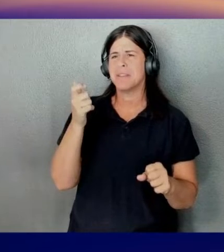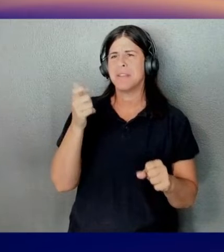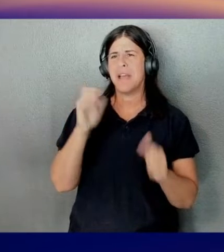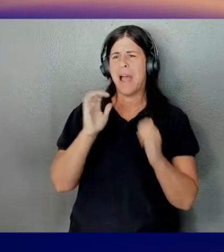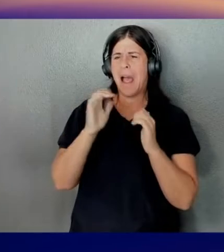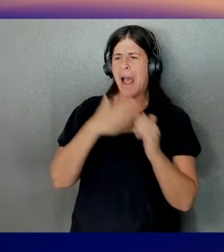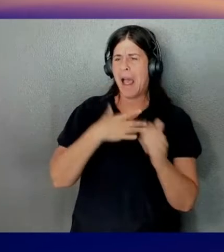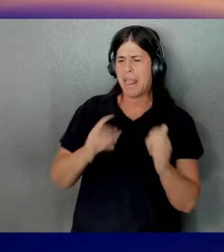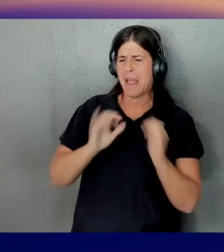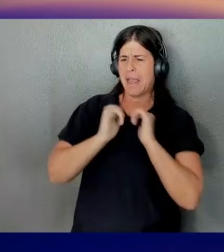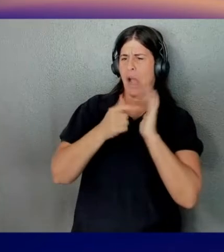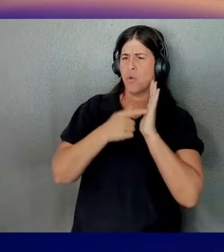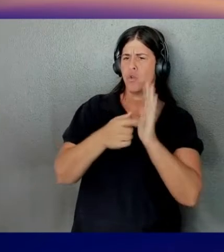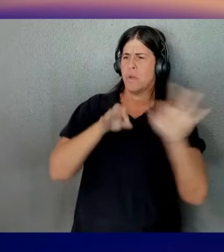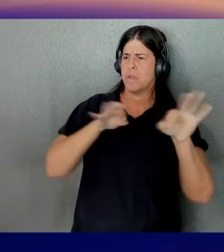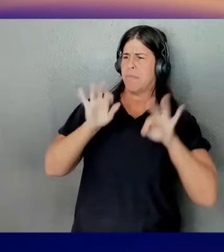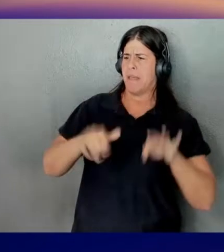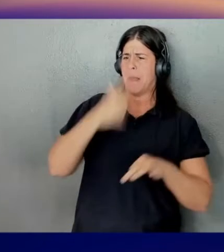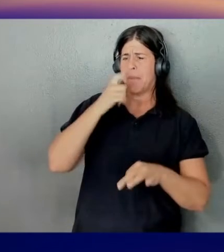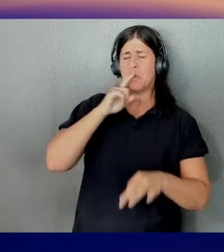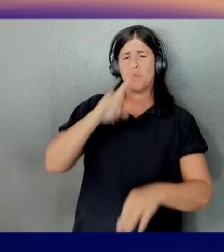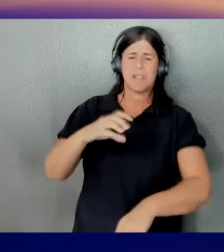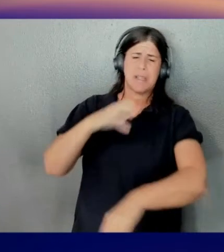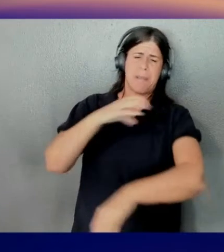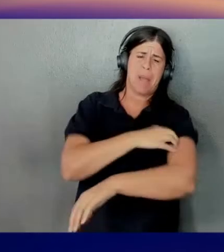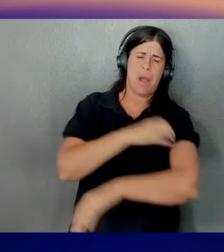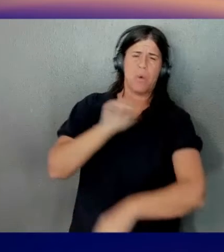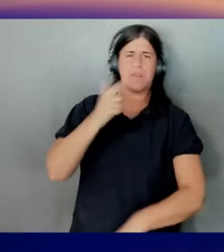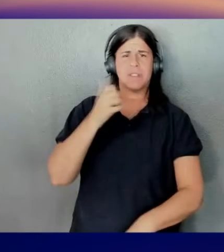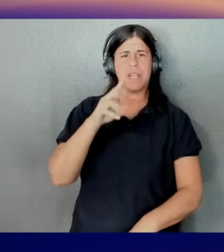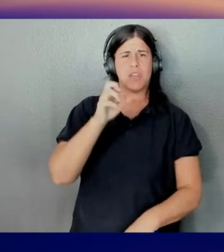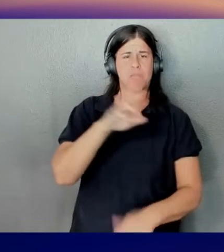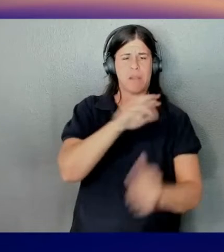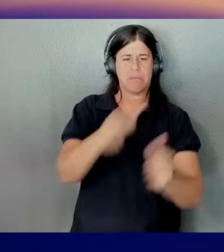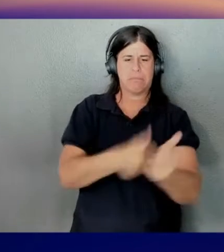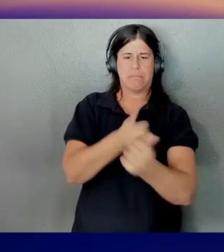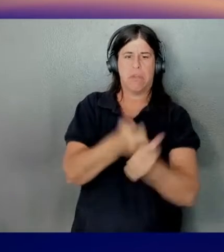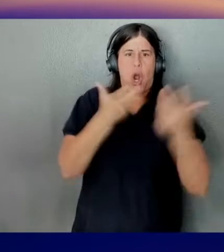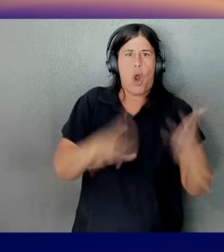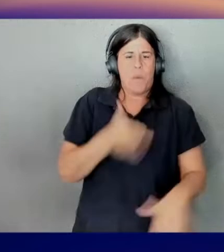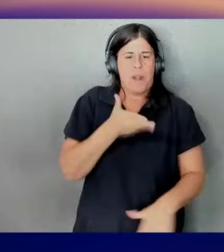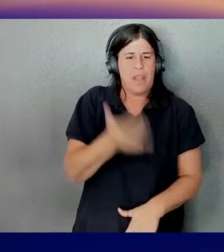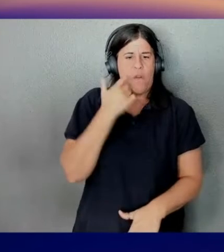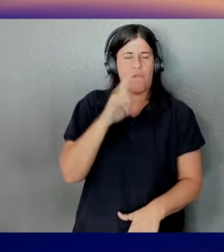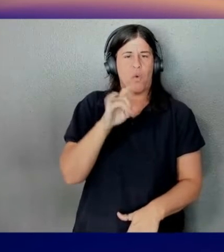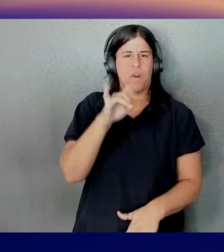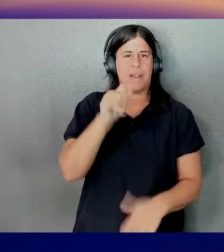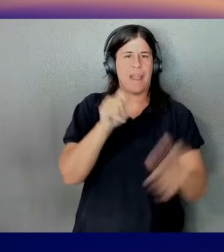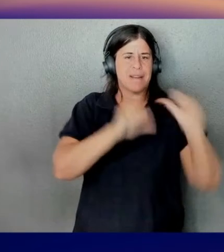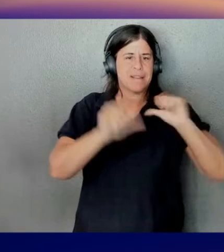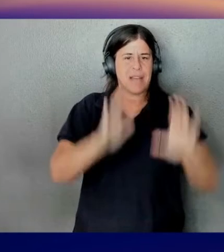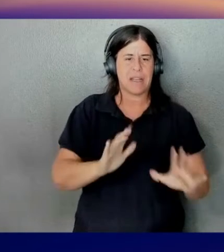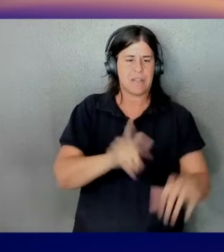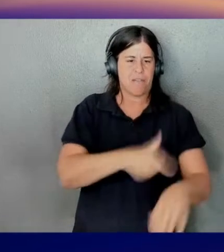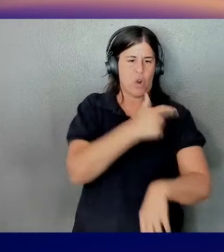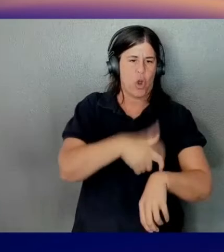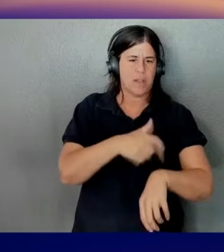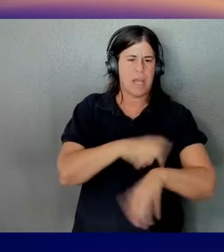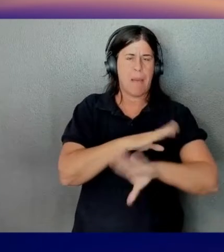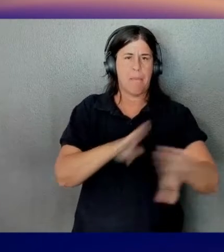because it's, it's the power of SageMaker that has been there for data scientists for a long time. But we're democratizing that down to the data analyst,